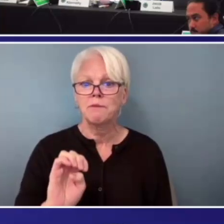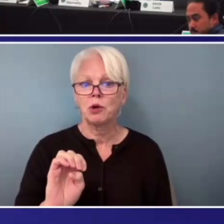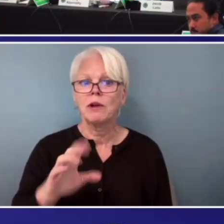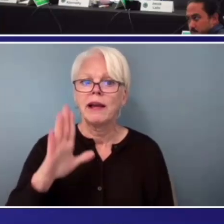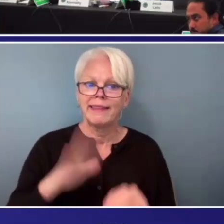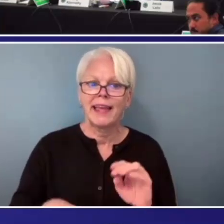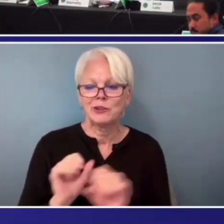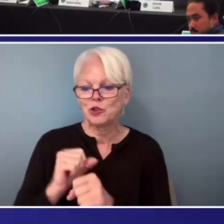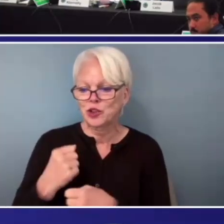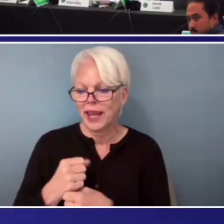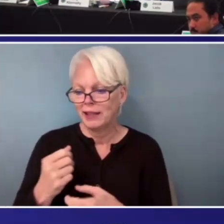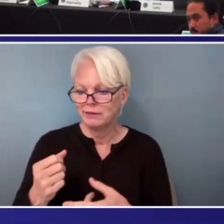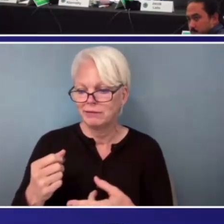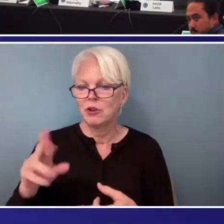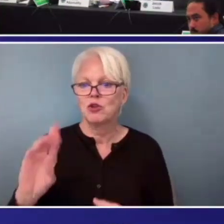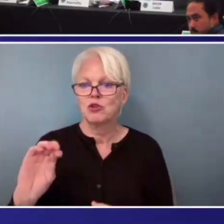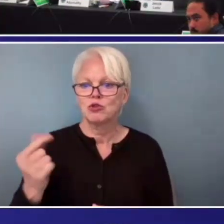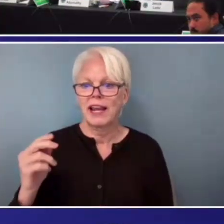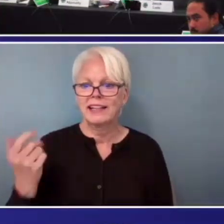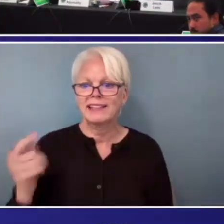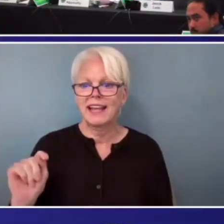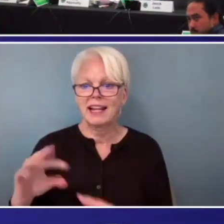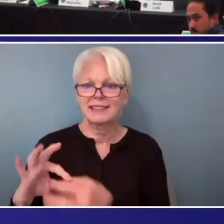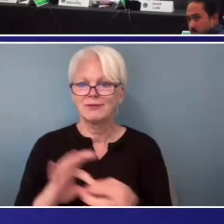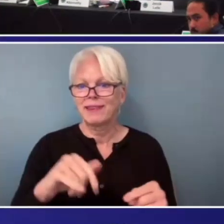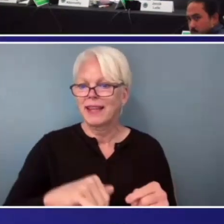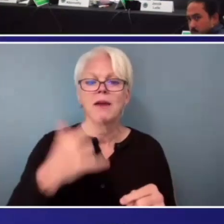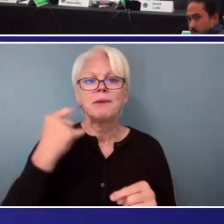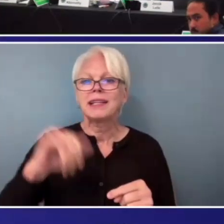around it, because it's not something that the statute speaks to.